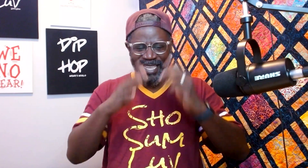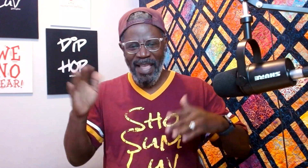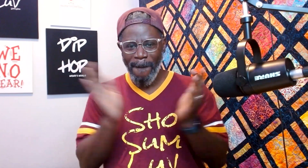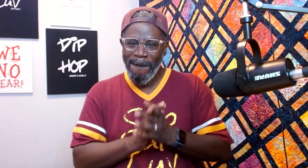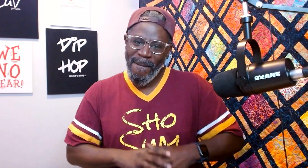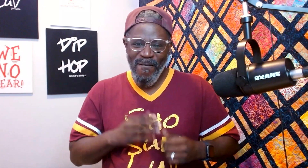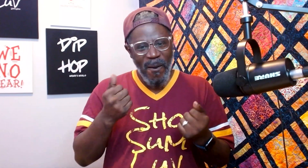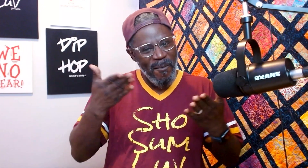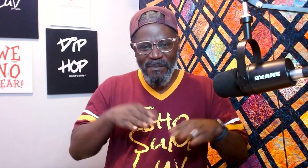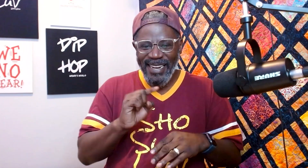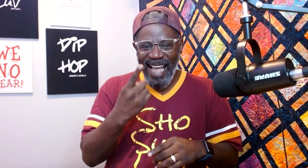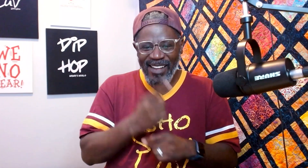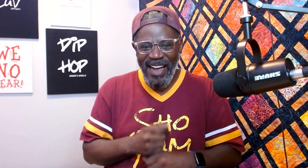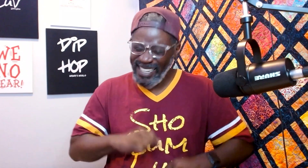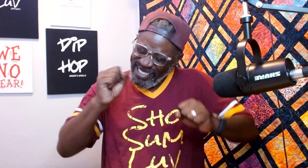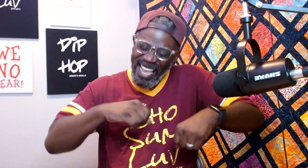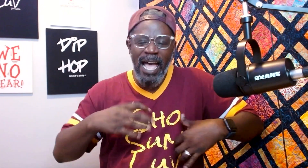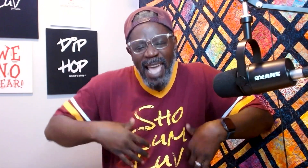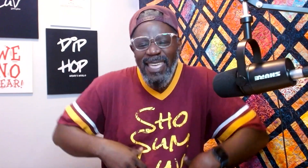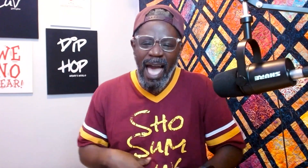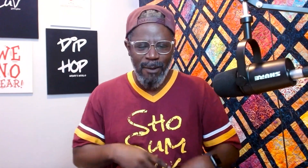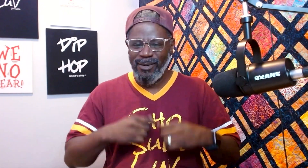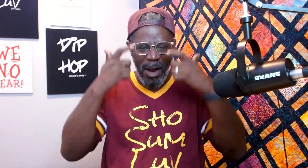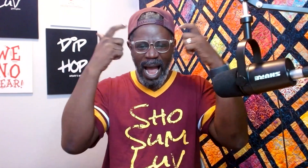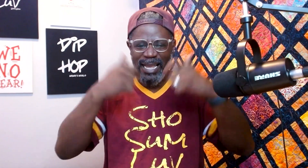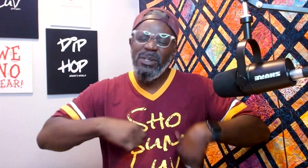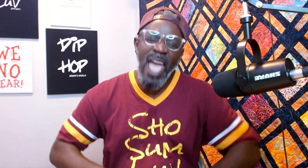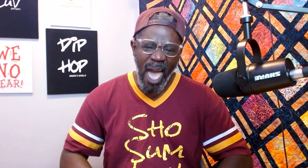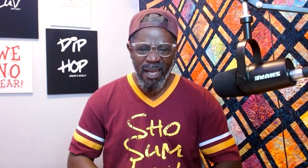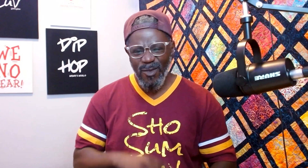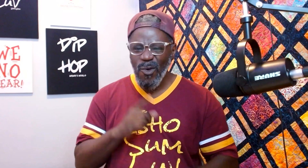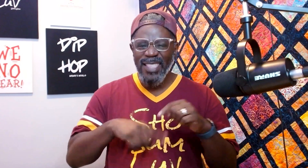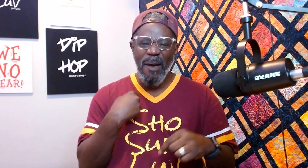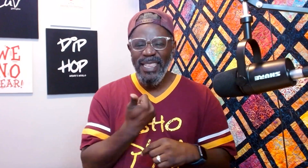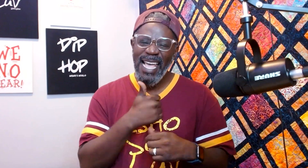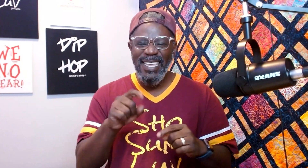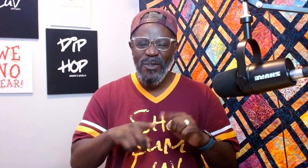He said, "Bet a dollar, right?" I said yeah, yeah, yeah. I was all cocky. I said, "YEAH. You can't tell me anything different.